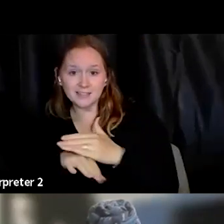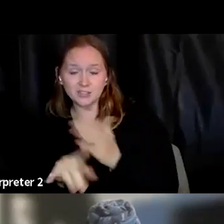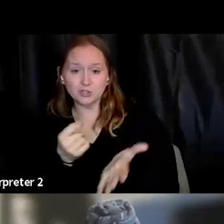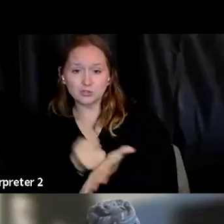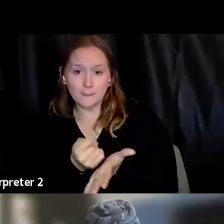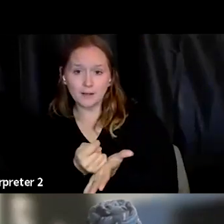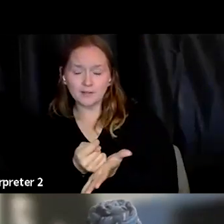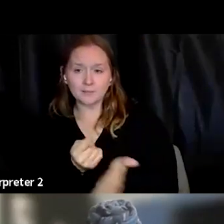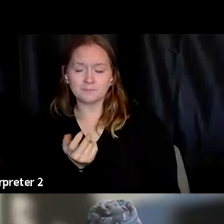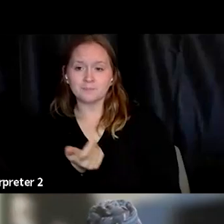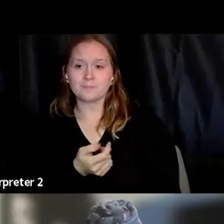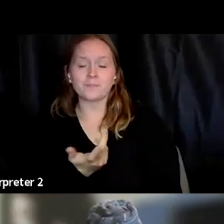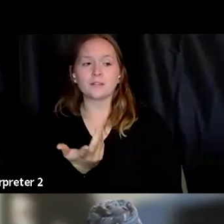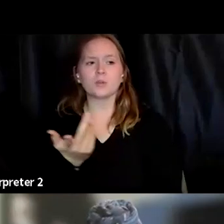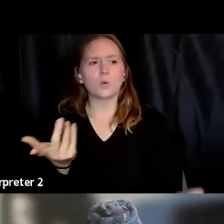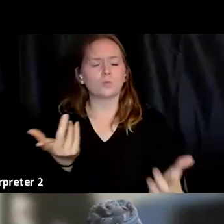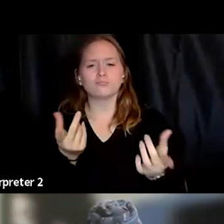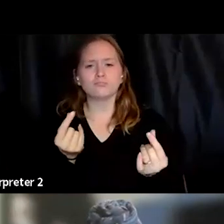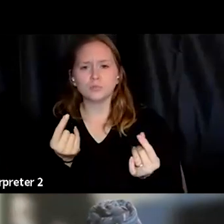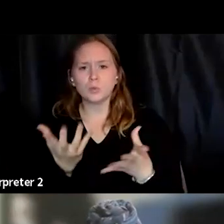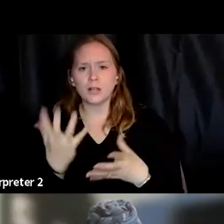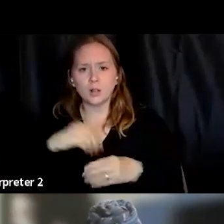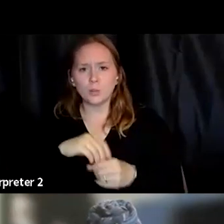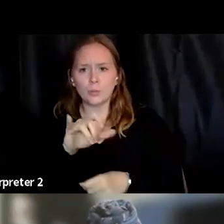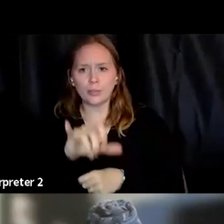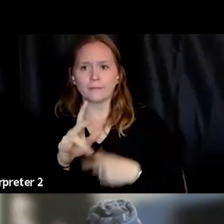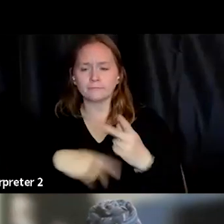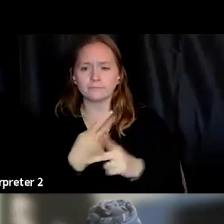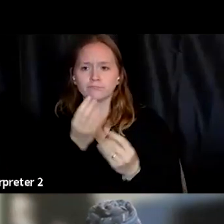So what can you do to include that type of information in an MSR?